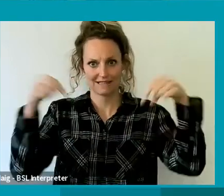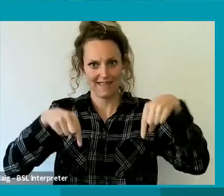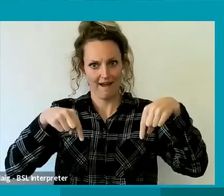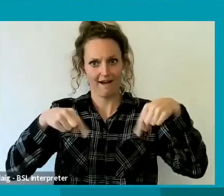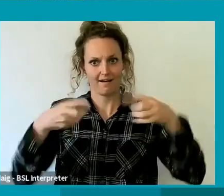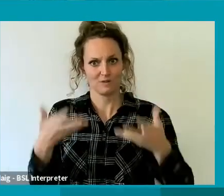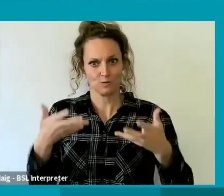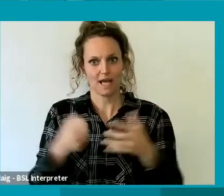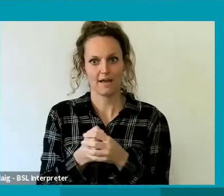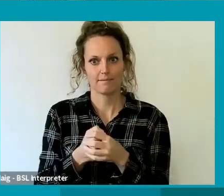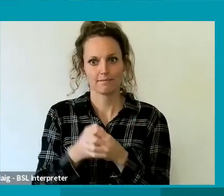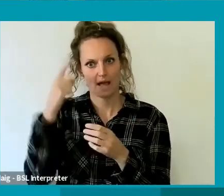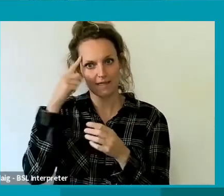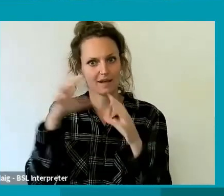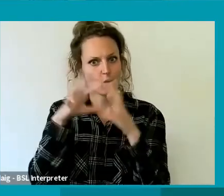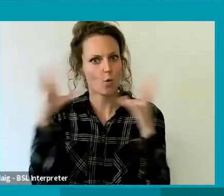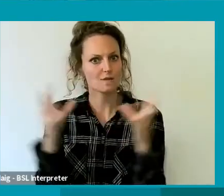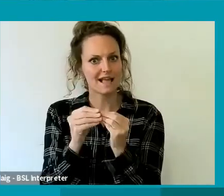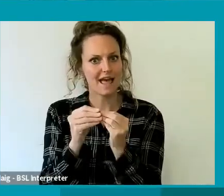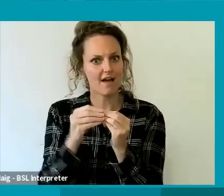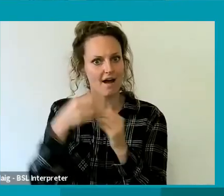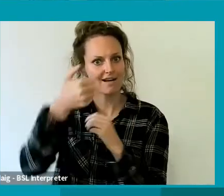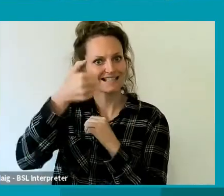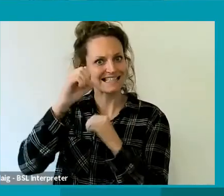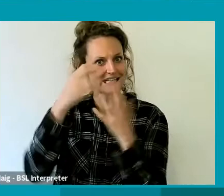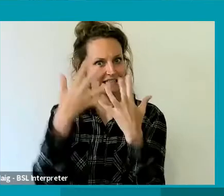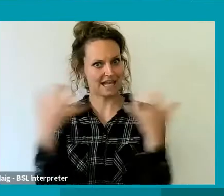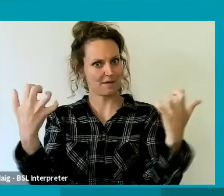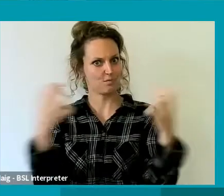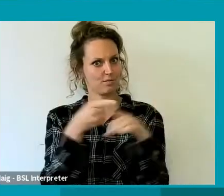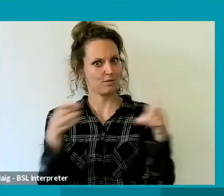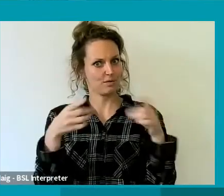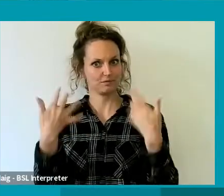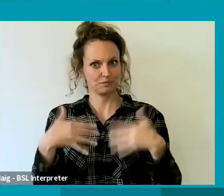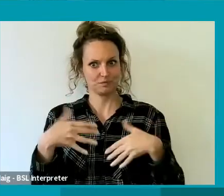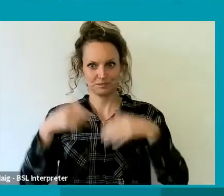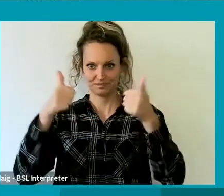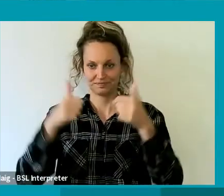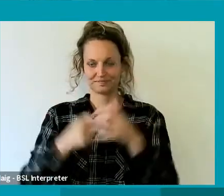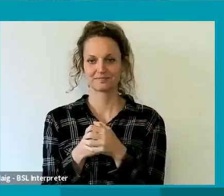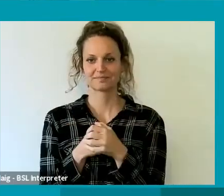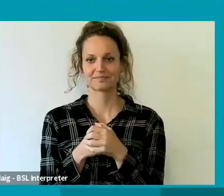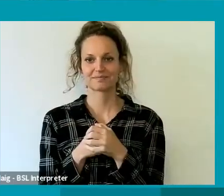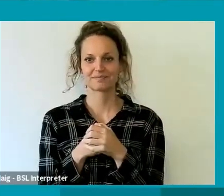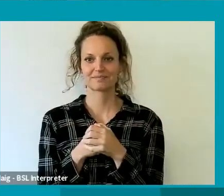I think we're together maybe 60, but that can change, but we're happy to see everyone really aren't we! Brilliant,